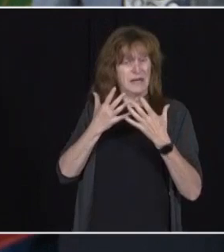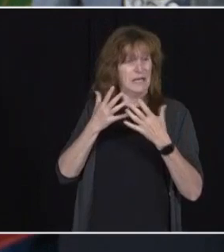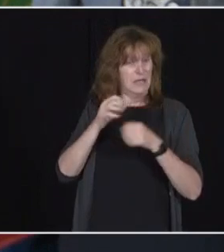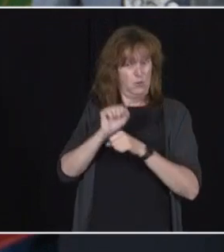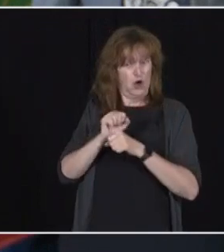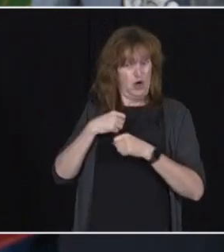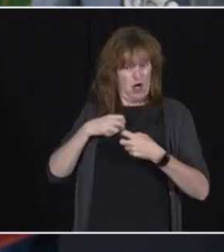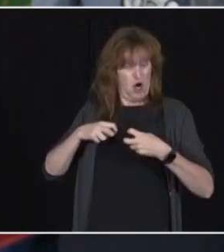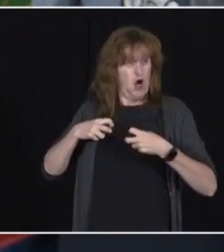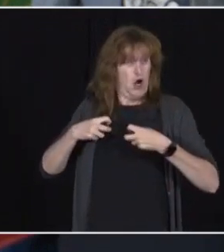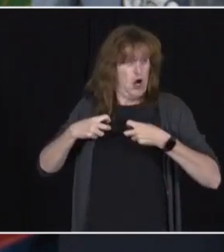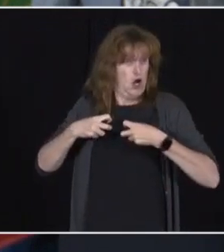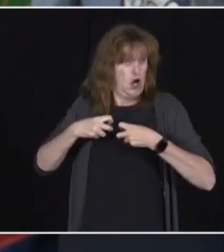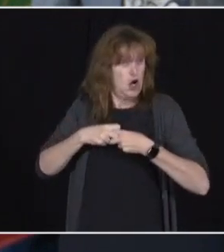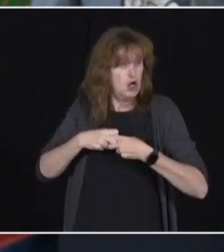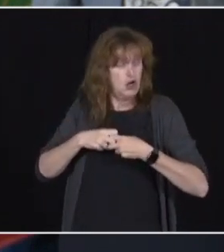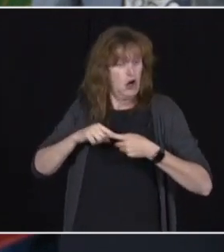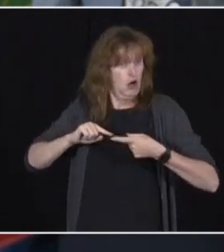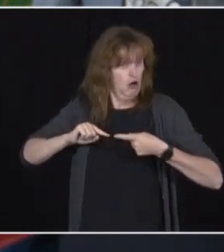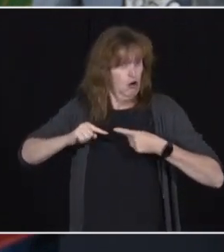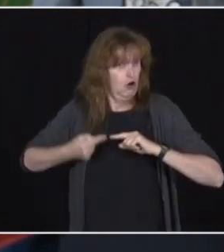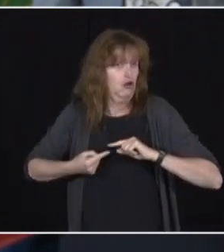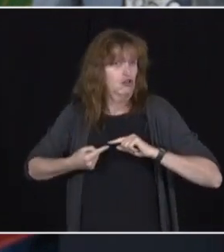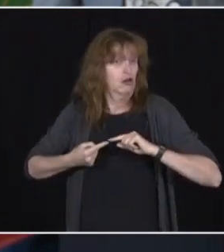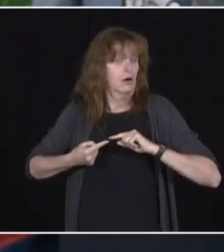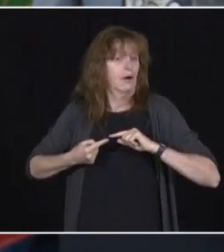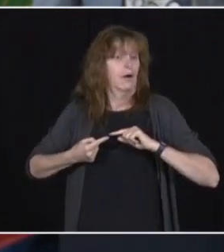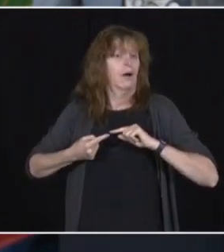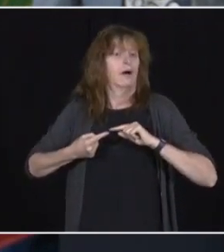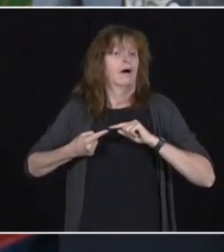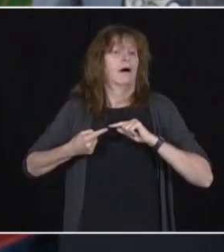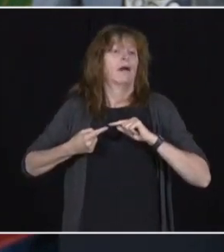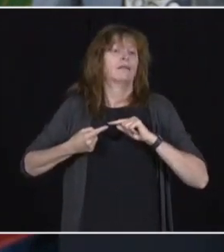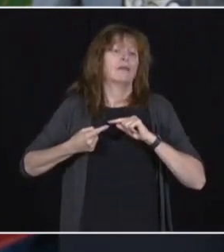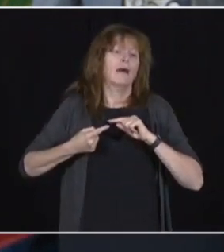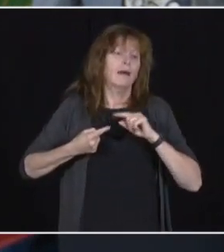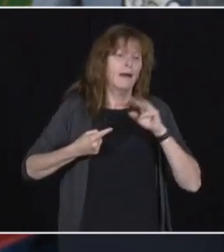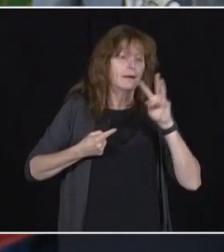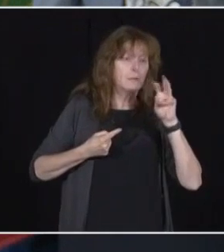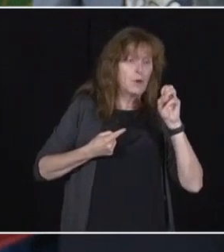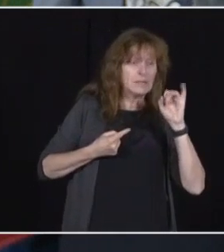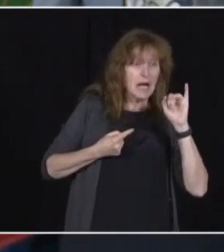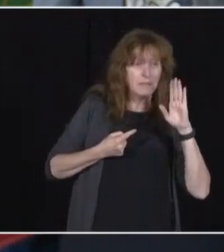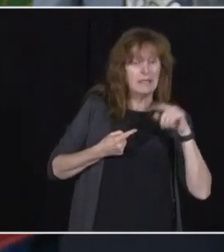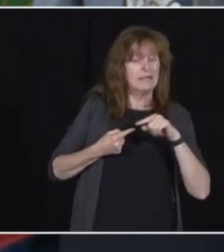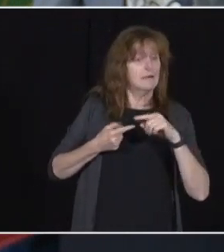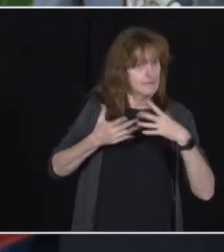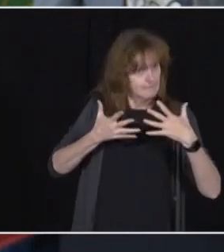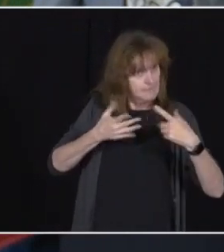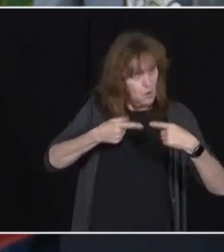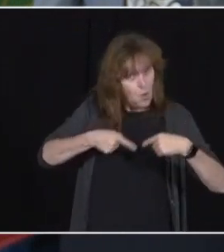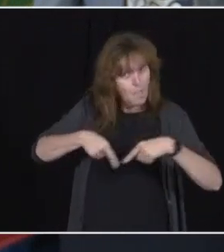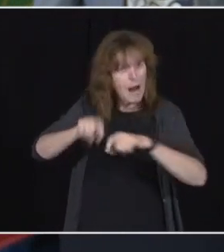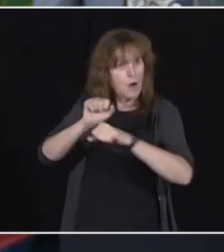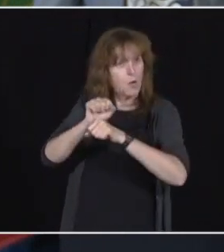addicted to opioids after being sent back to work by Ontario's dub USI being too early.